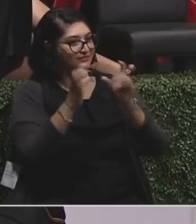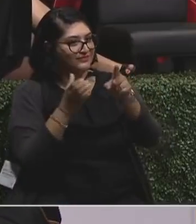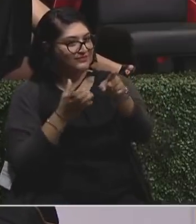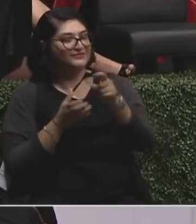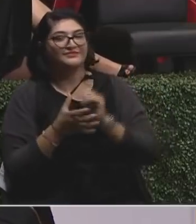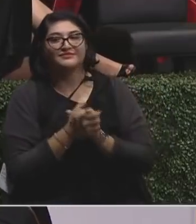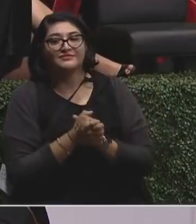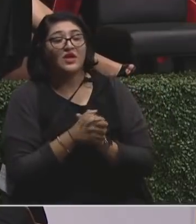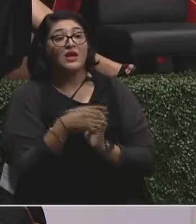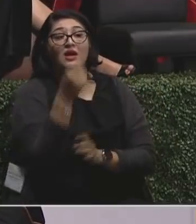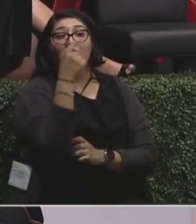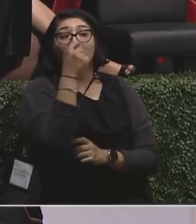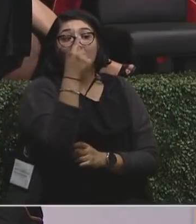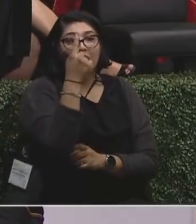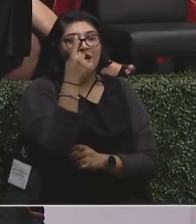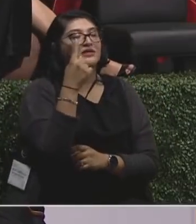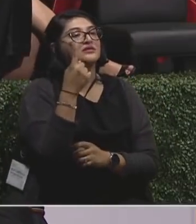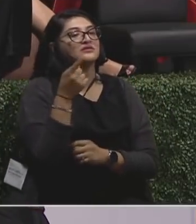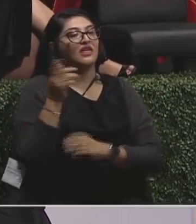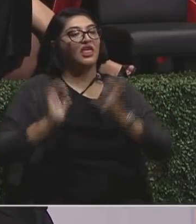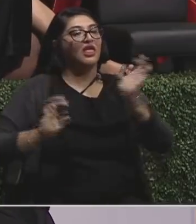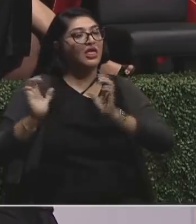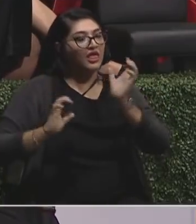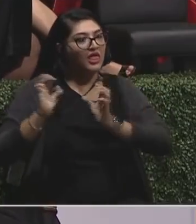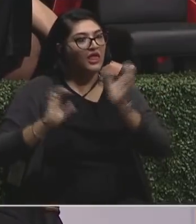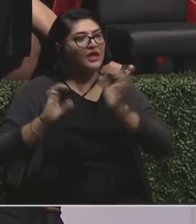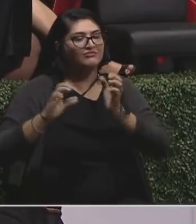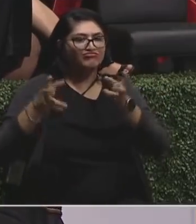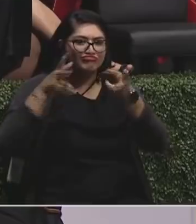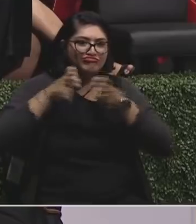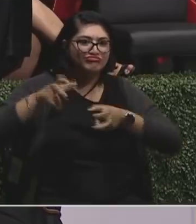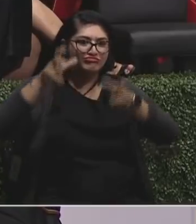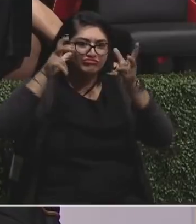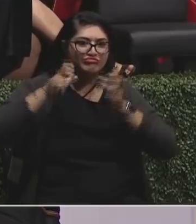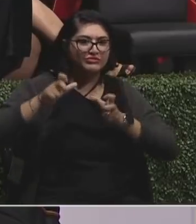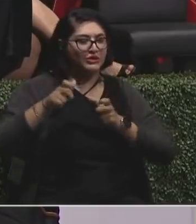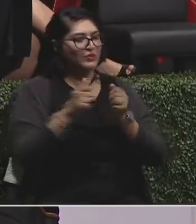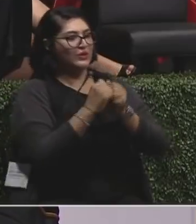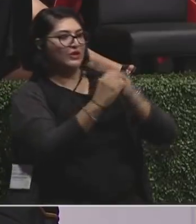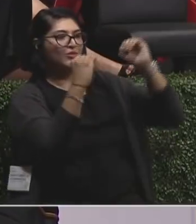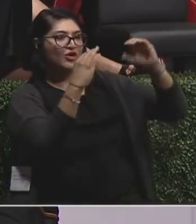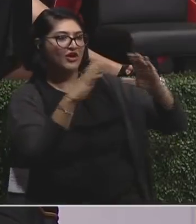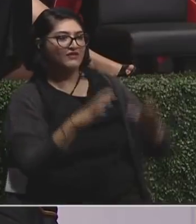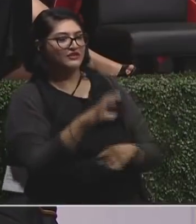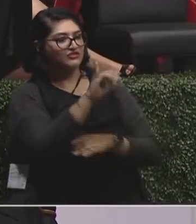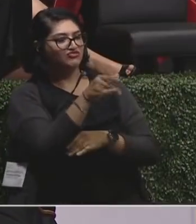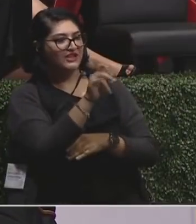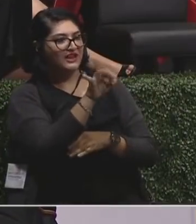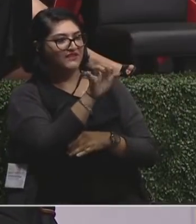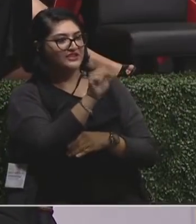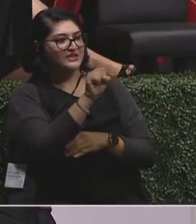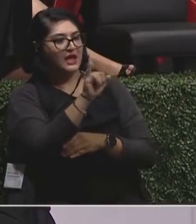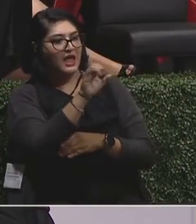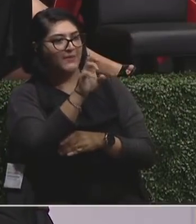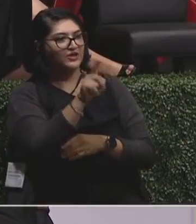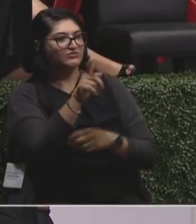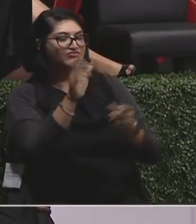GWENDOLYN INITIALLY CAME TO CAL STATE LA TO EARN A CERTIFICATE, BUT CONVERSATIONS WITH SPECIAL EDUCATION PROFESSOR JENNIFER